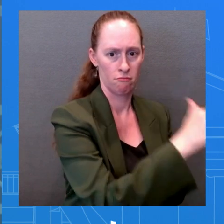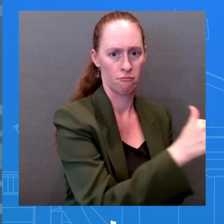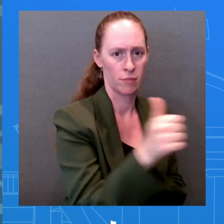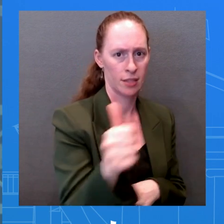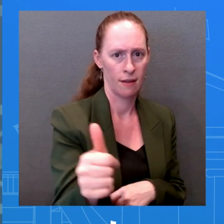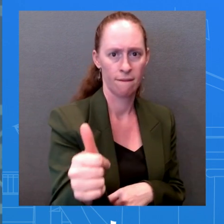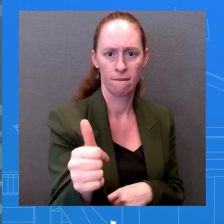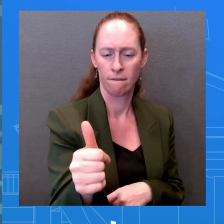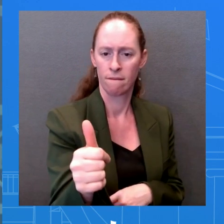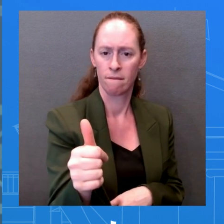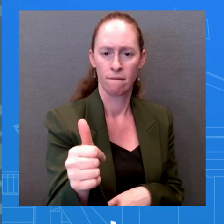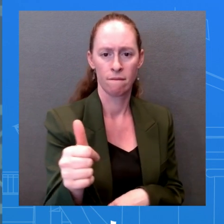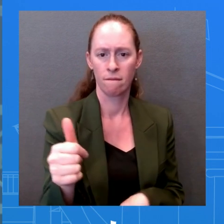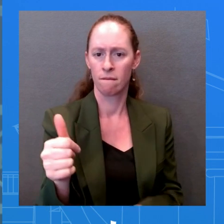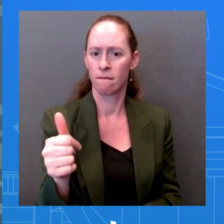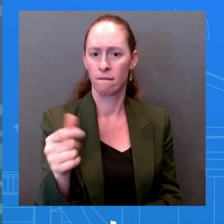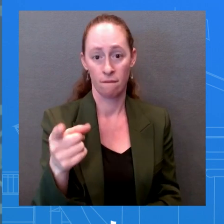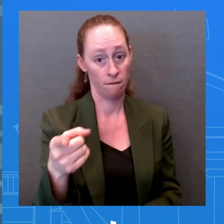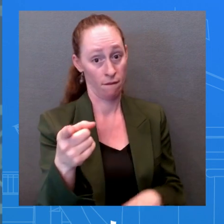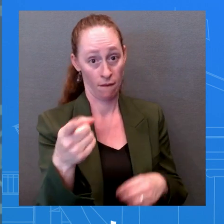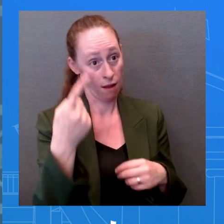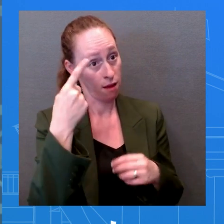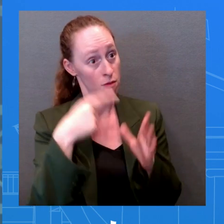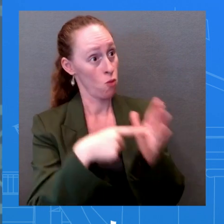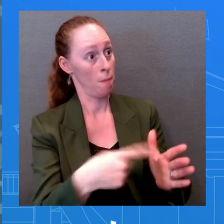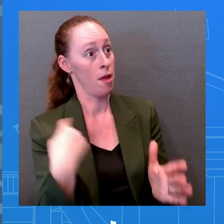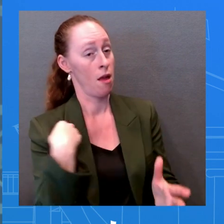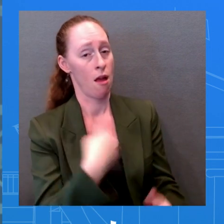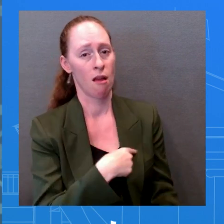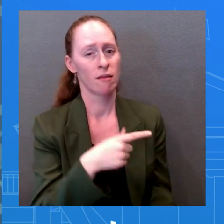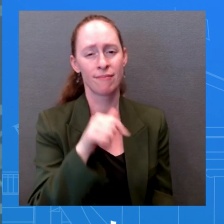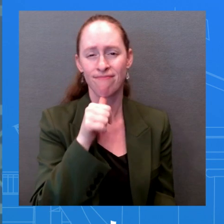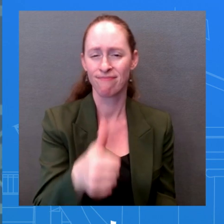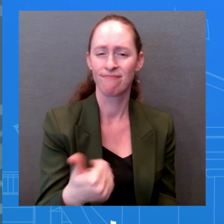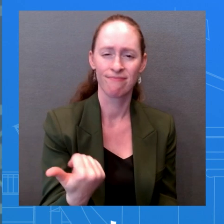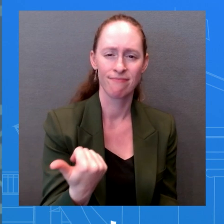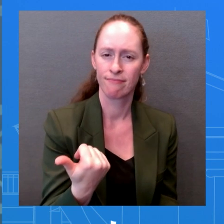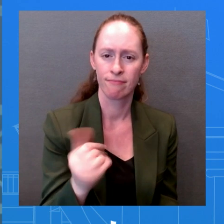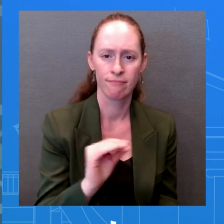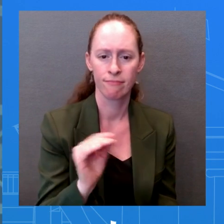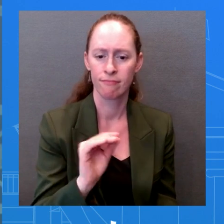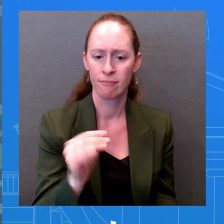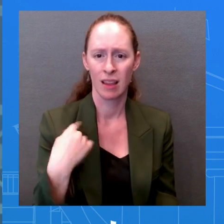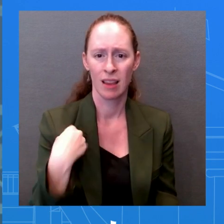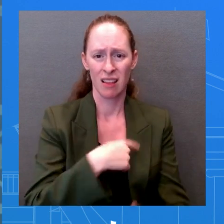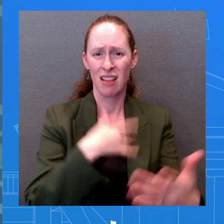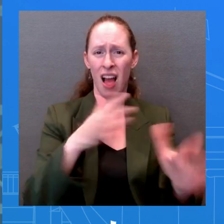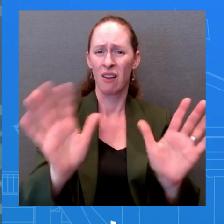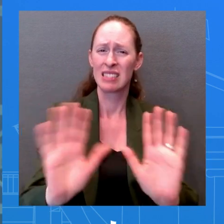owing to the dangers that they would face and that the State Department's Russia Travel Advisory